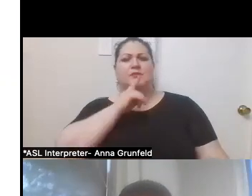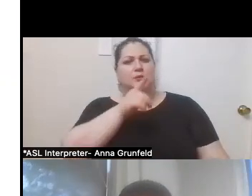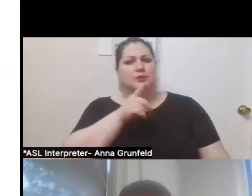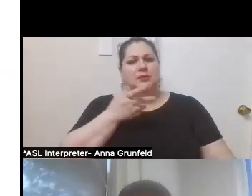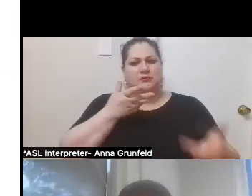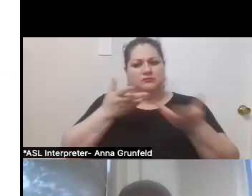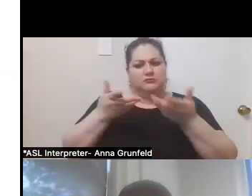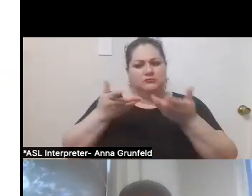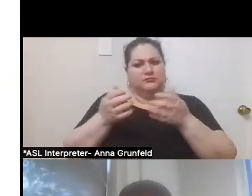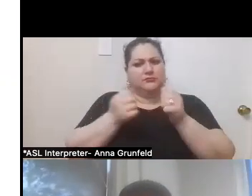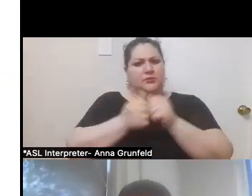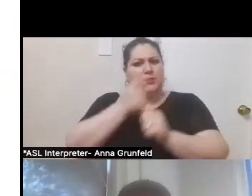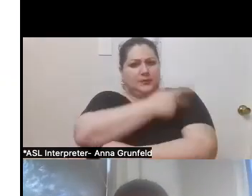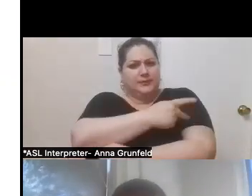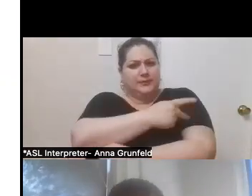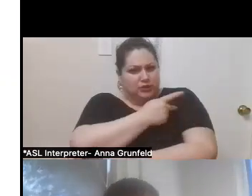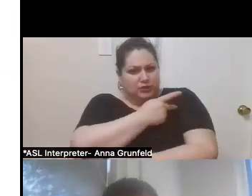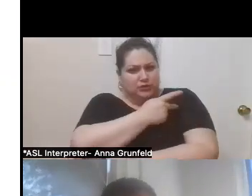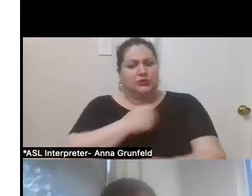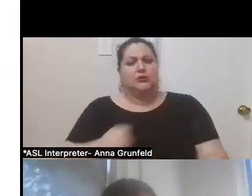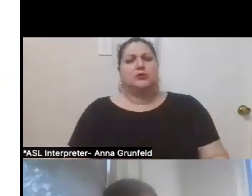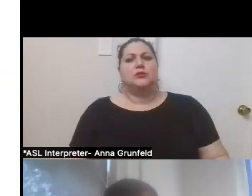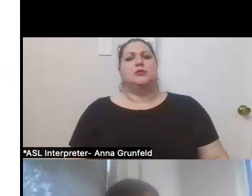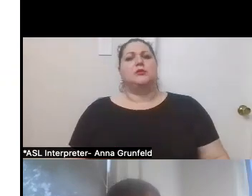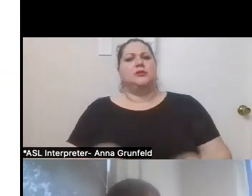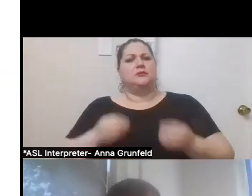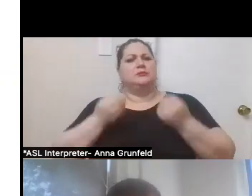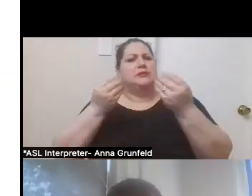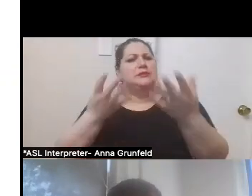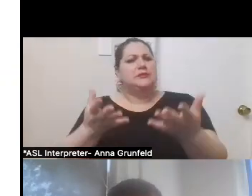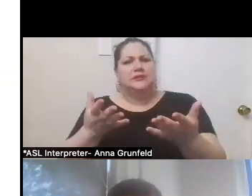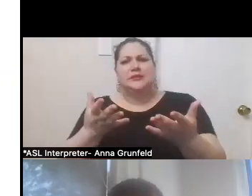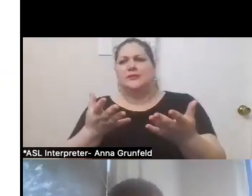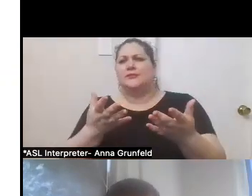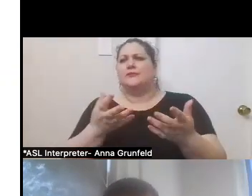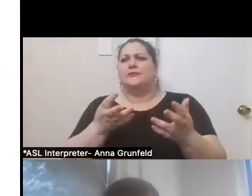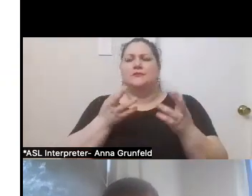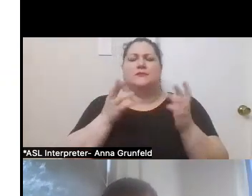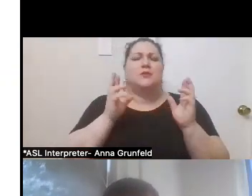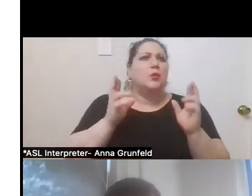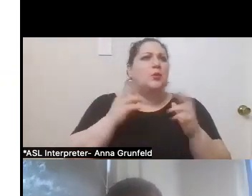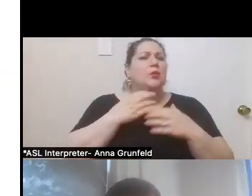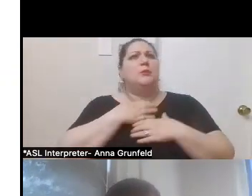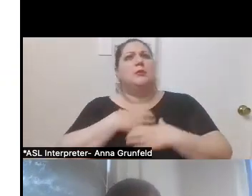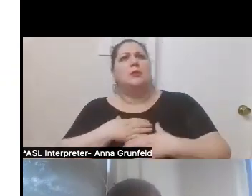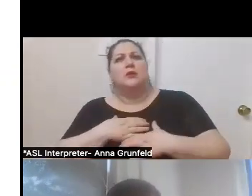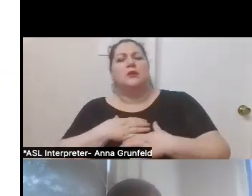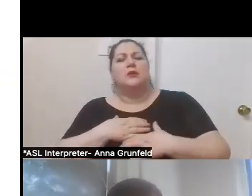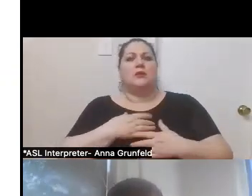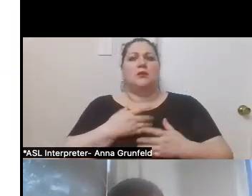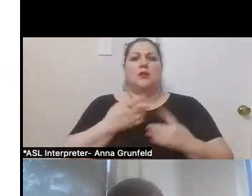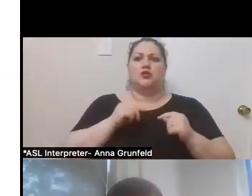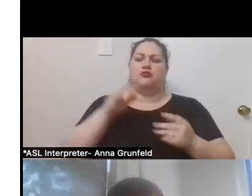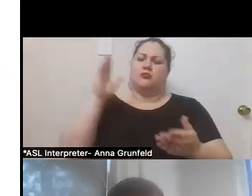To, to give them hope and to kind of take them or take them out from that stress and that fear.